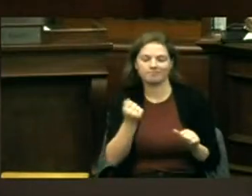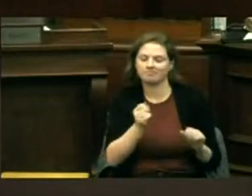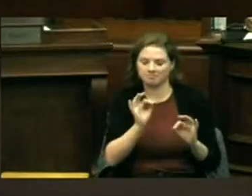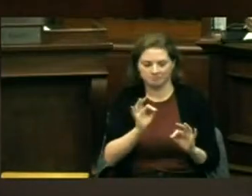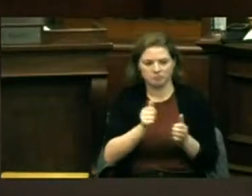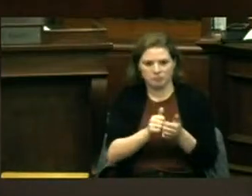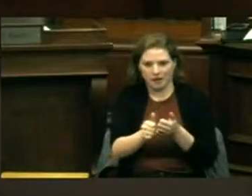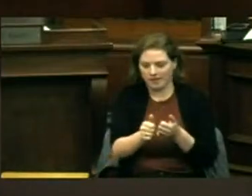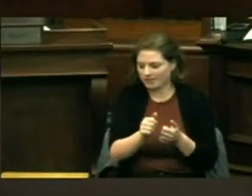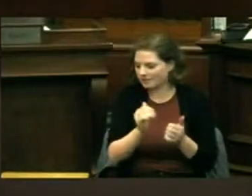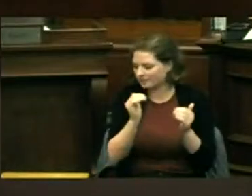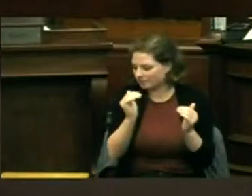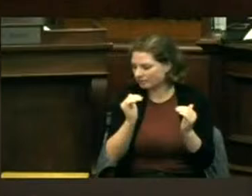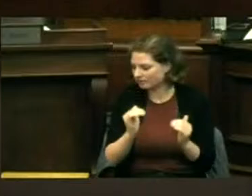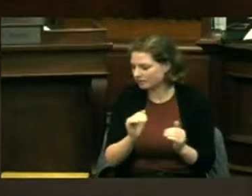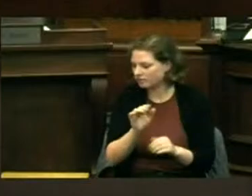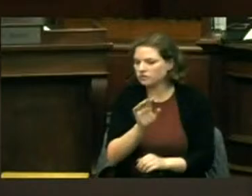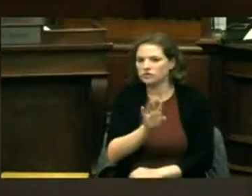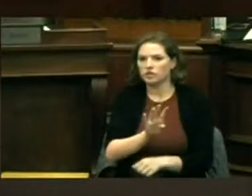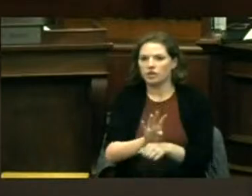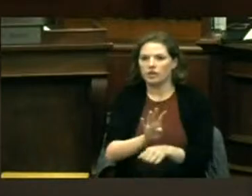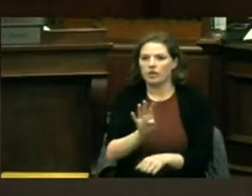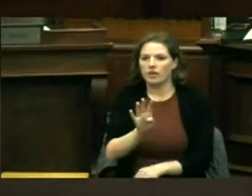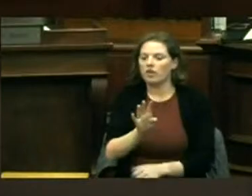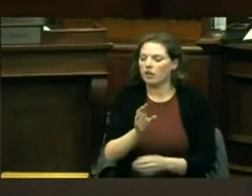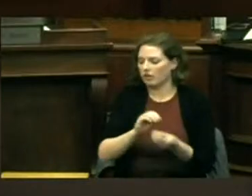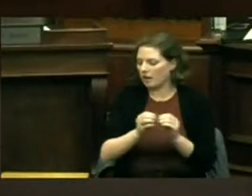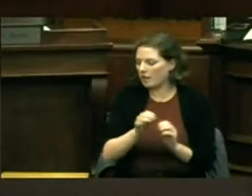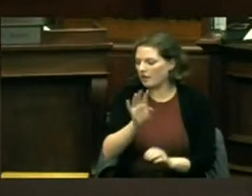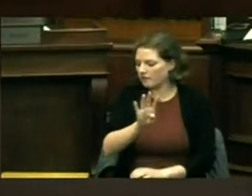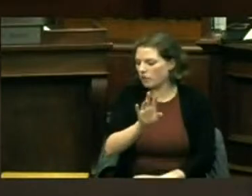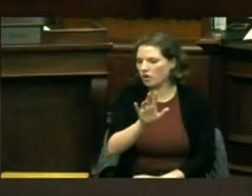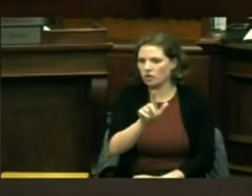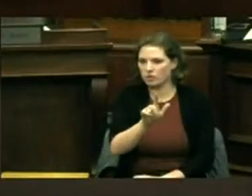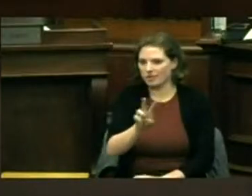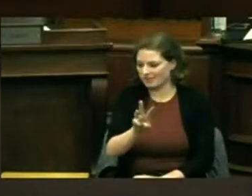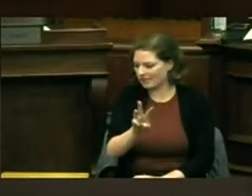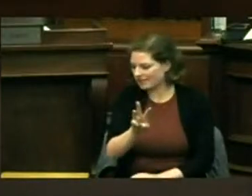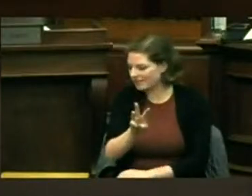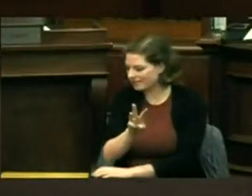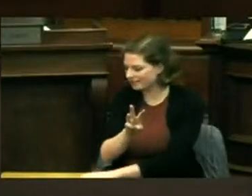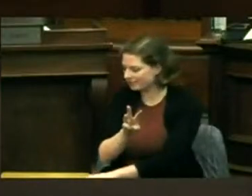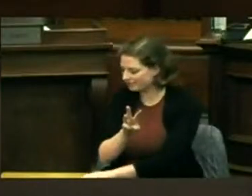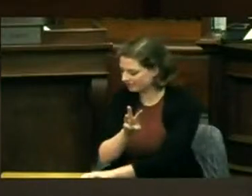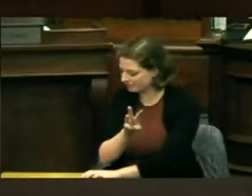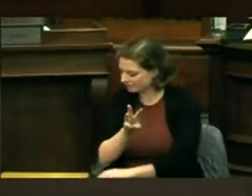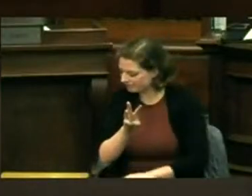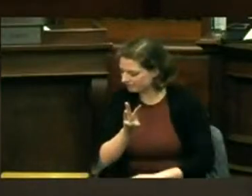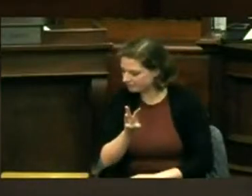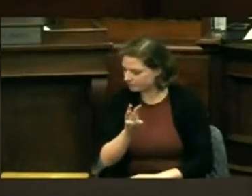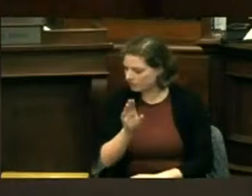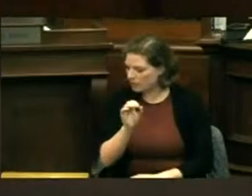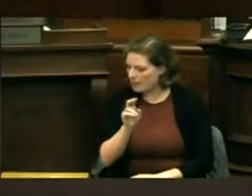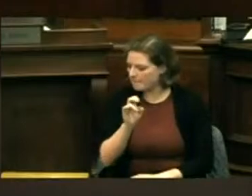Move it. Second. All in favor? Aye, aye. Motion carries.